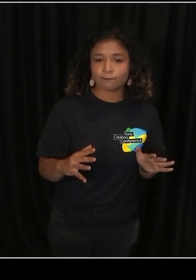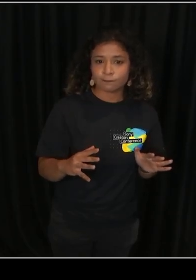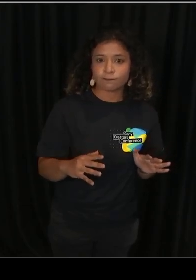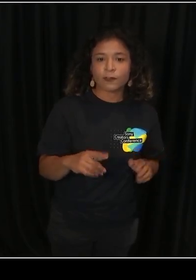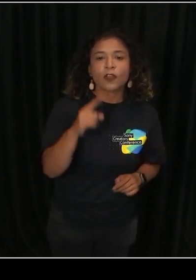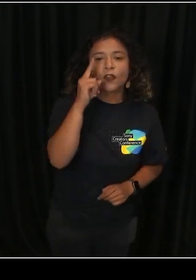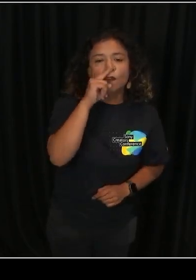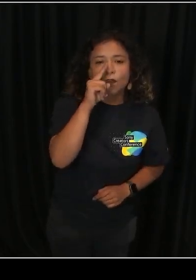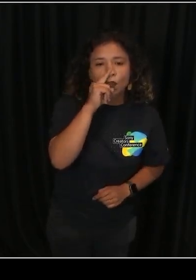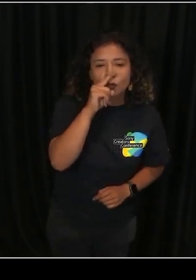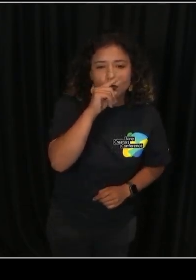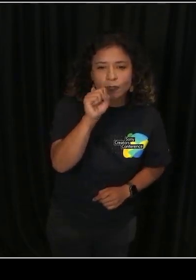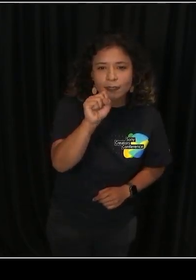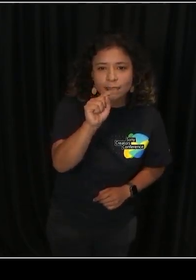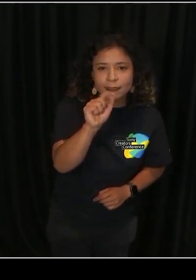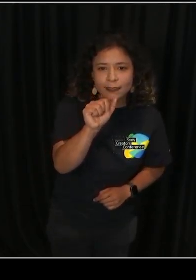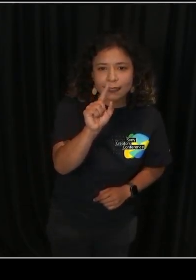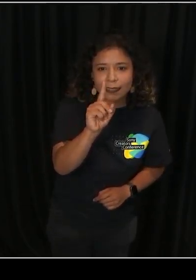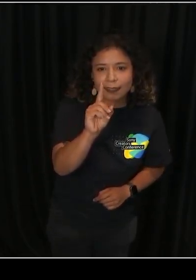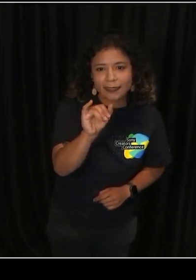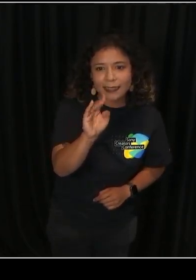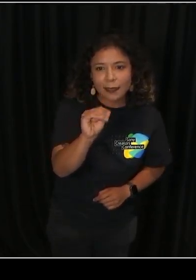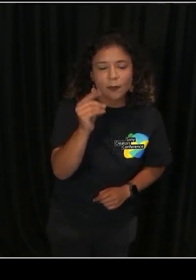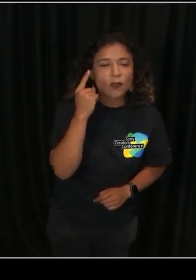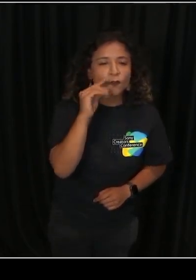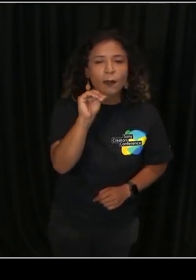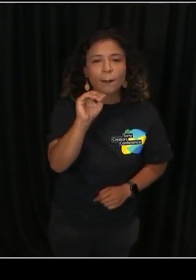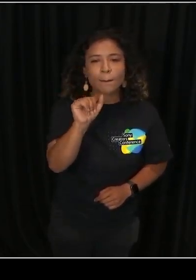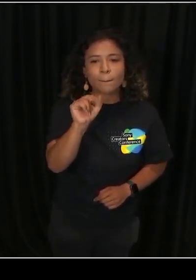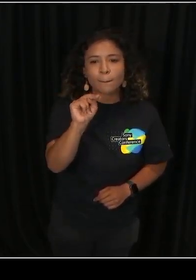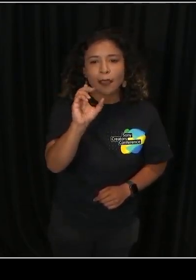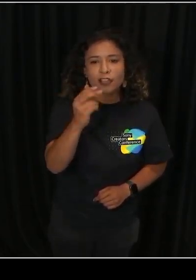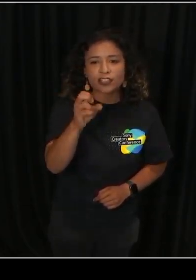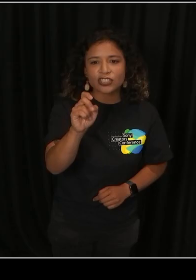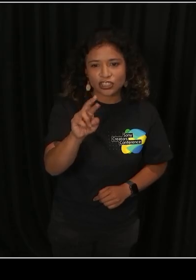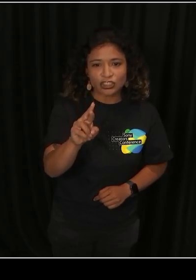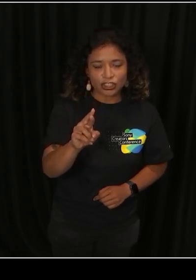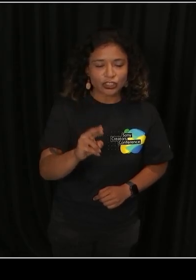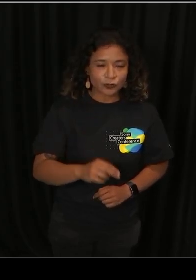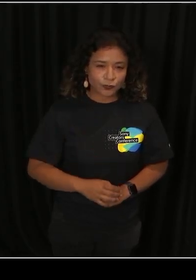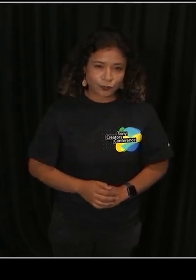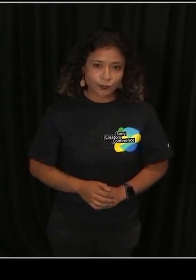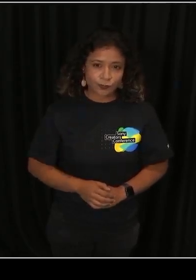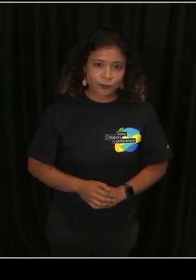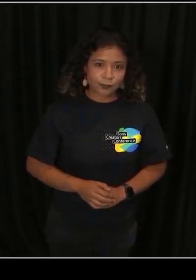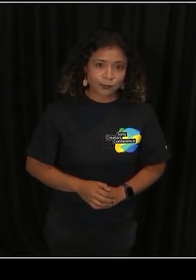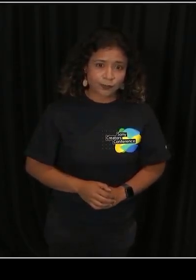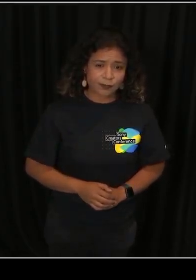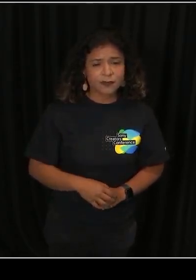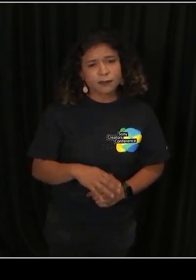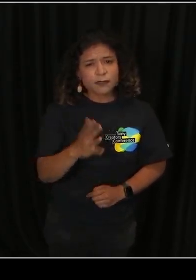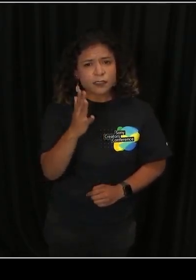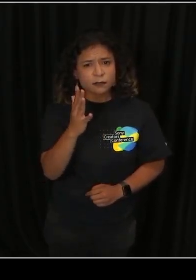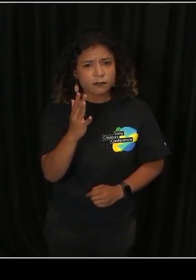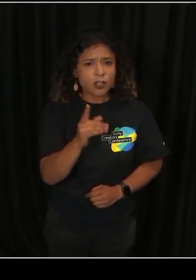and this is the home stadium for Manchester City. We have built the quite realistic stadium,